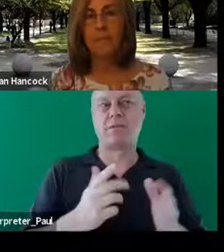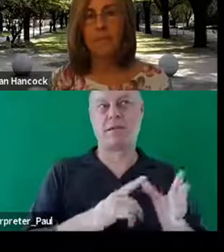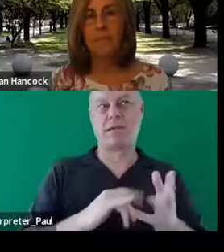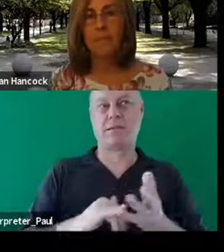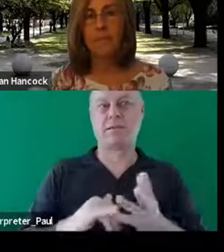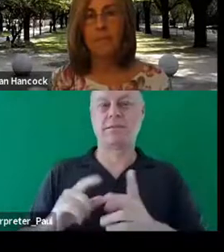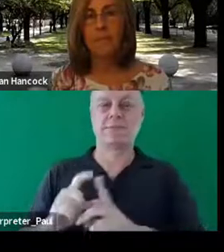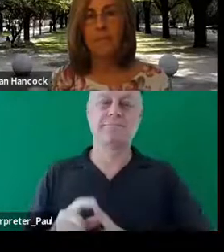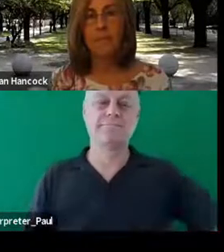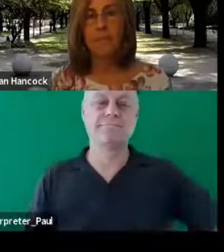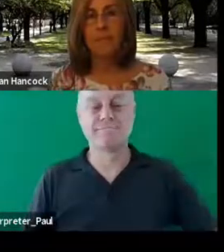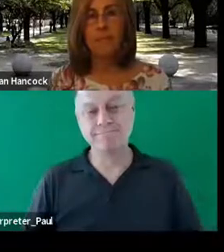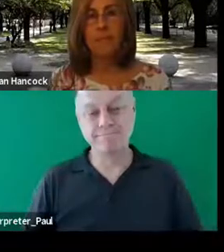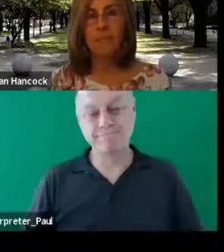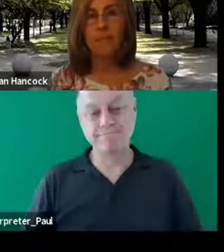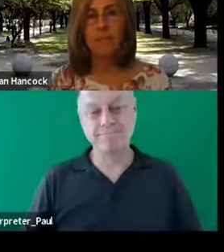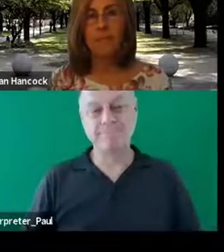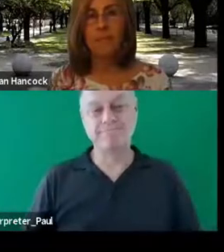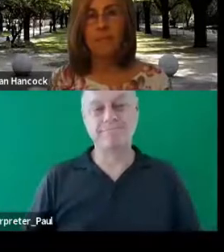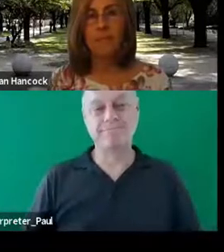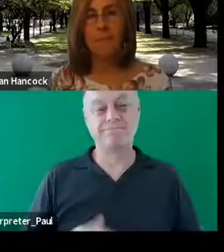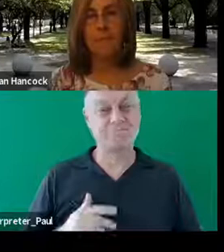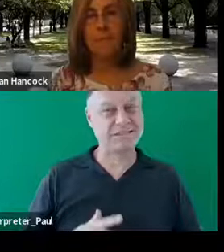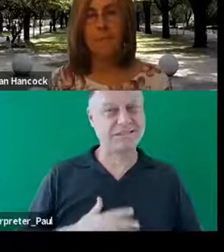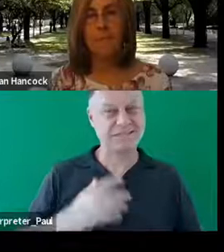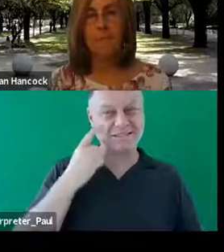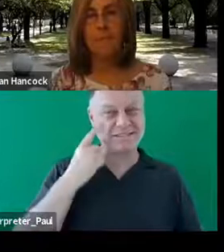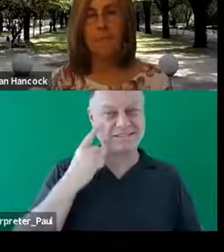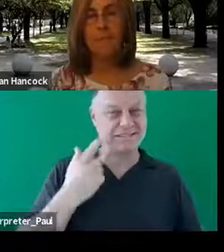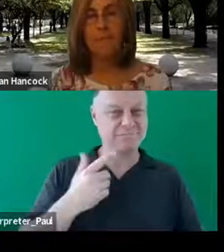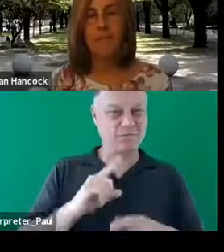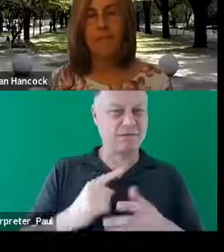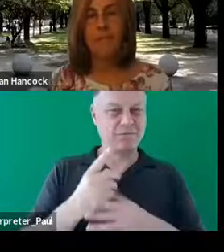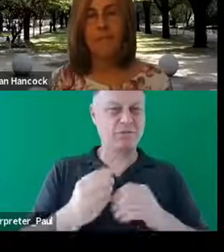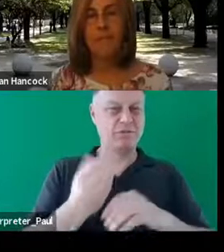So we will be waiting to see how things pan out with the new model as well.